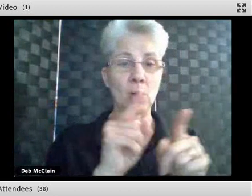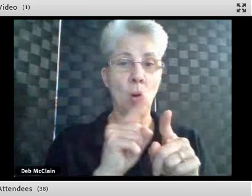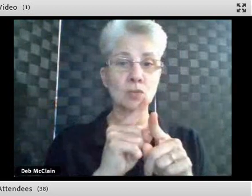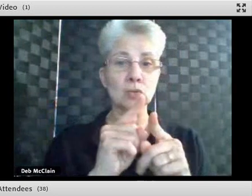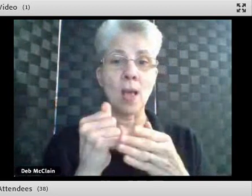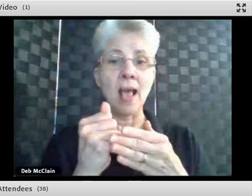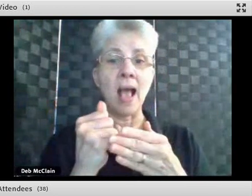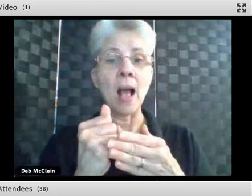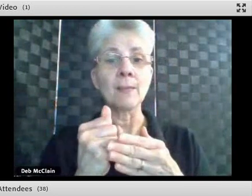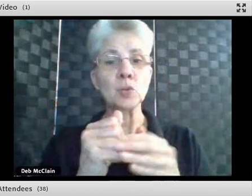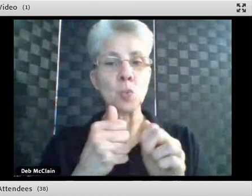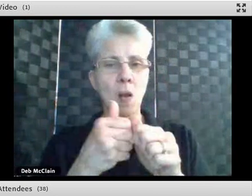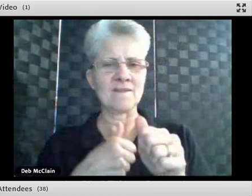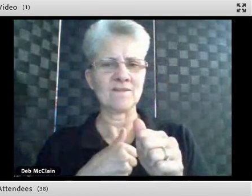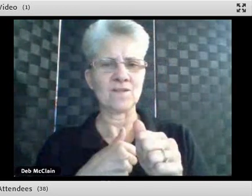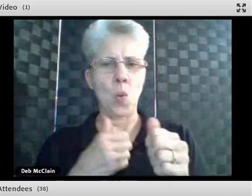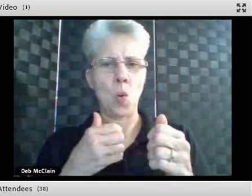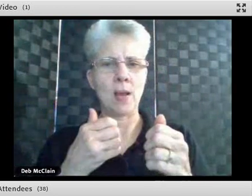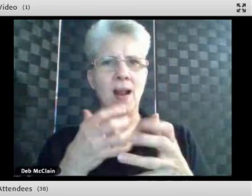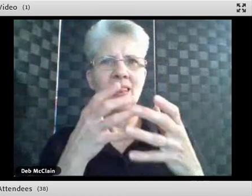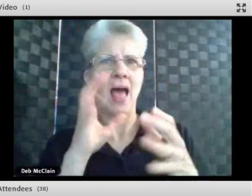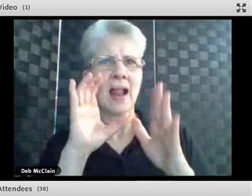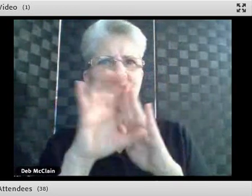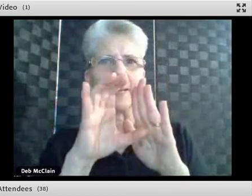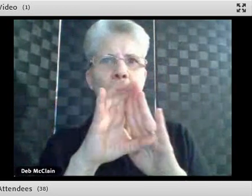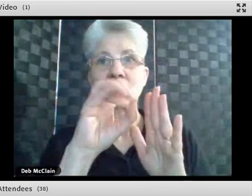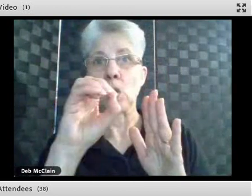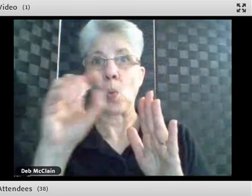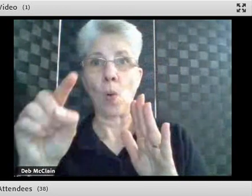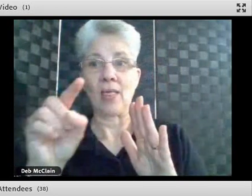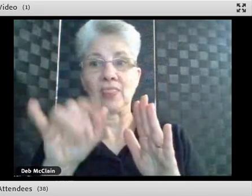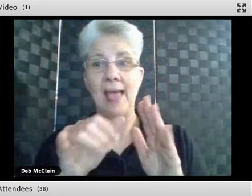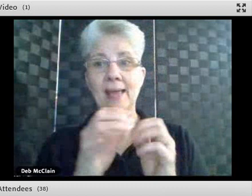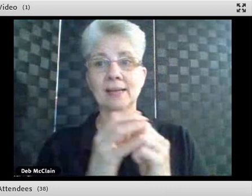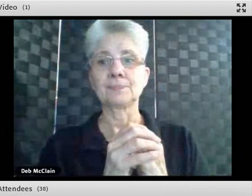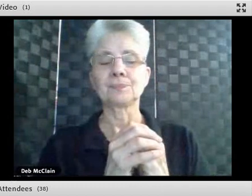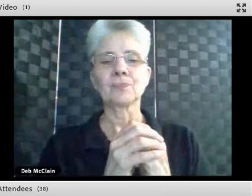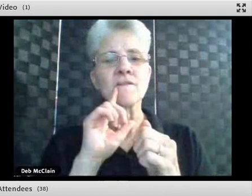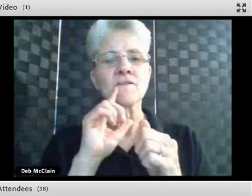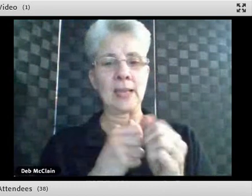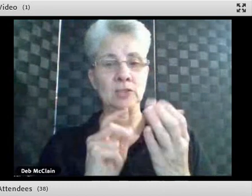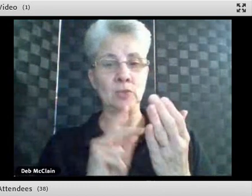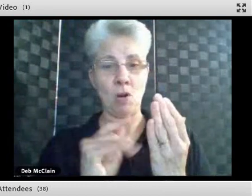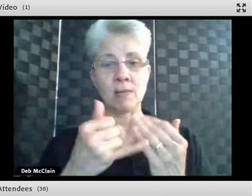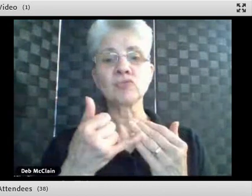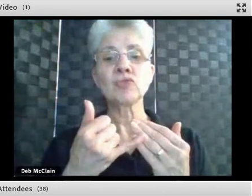you avoid having lots of image 001s for each project.